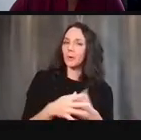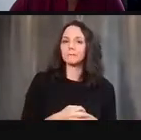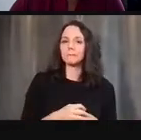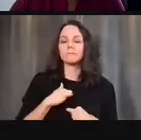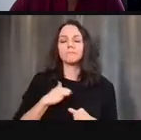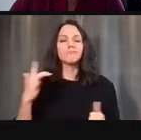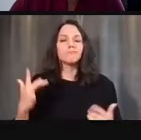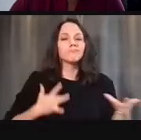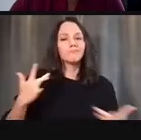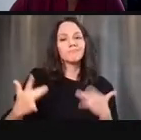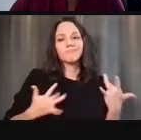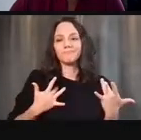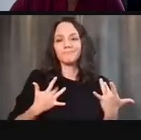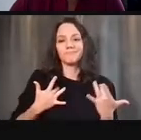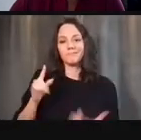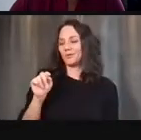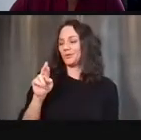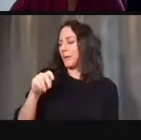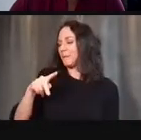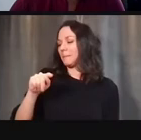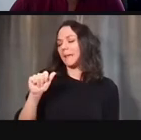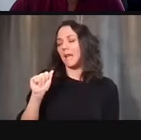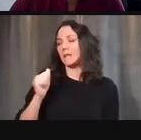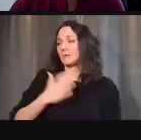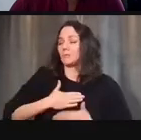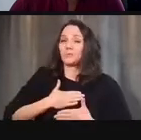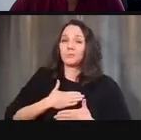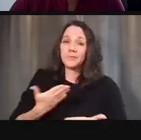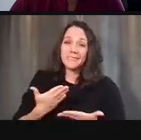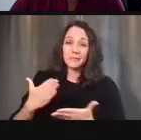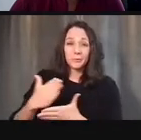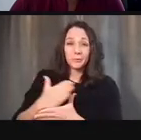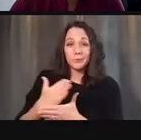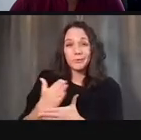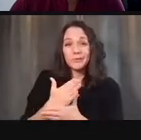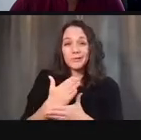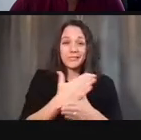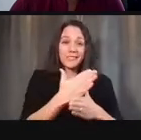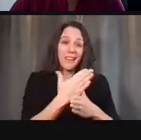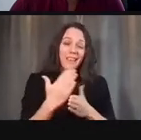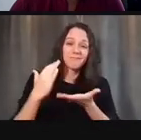to share this project with us in this facet and excited to continue to grow it